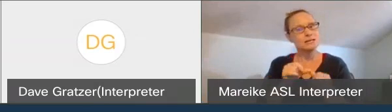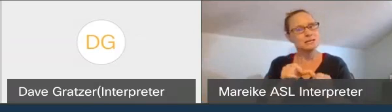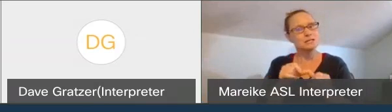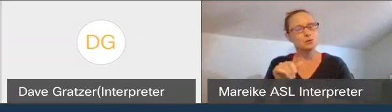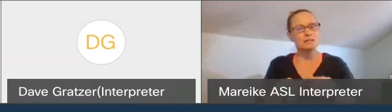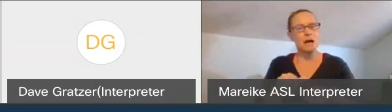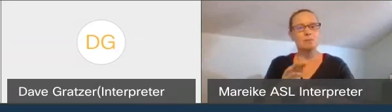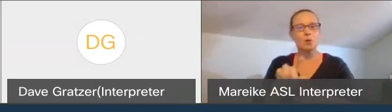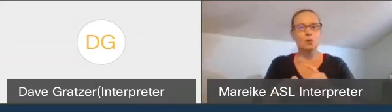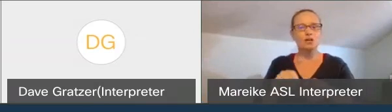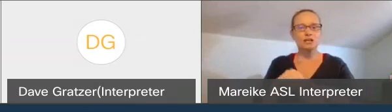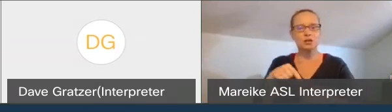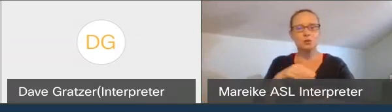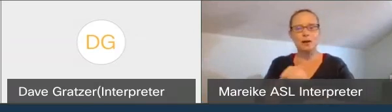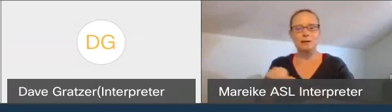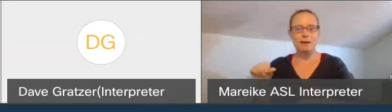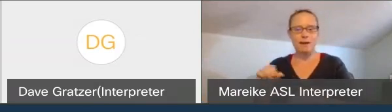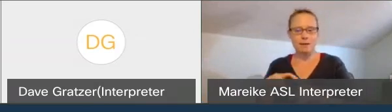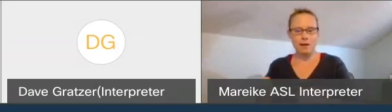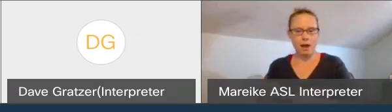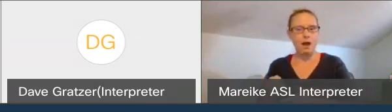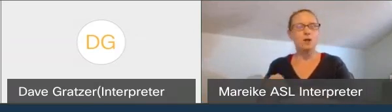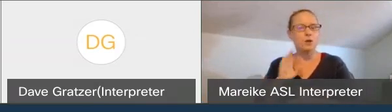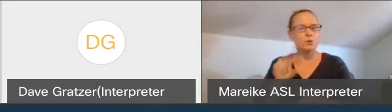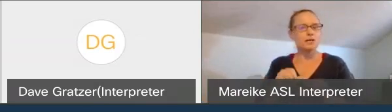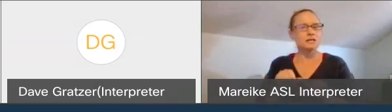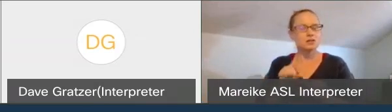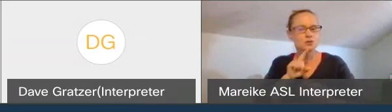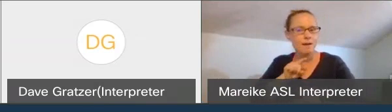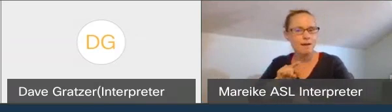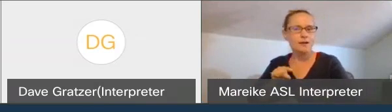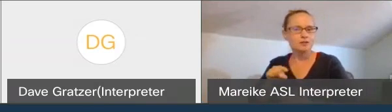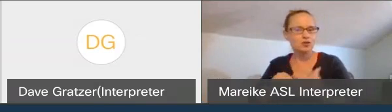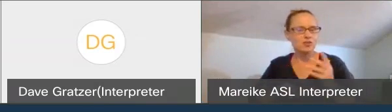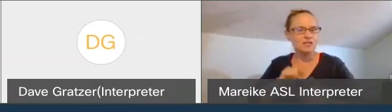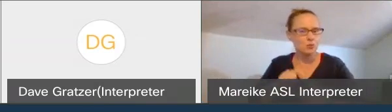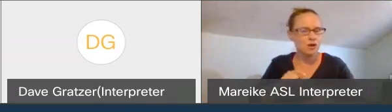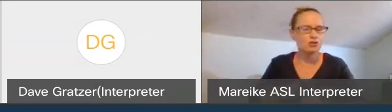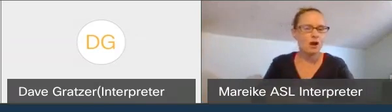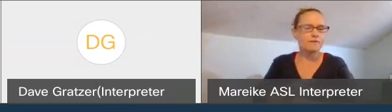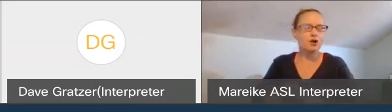into the Q&A pod and we will continue to just move through these questions and cover as many as possible